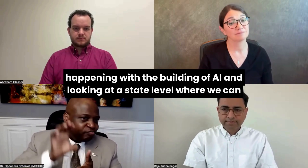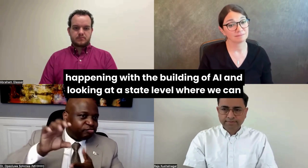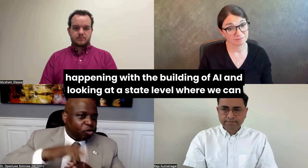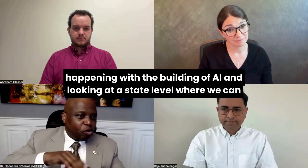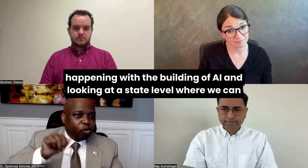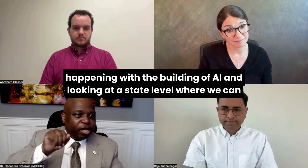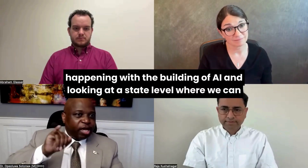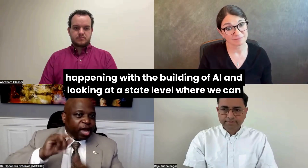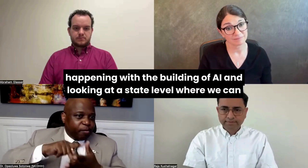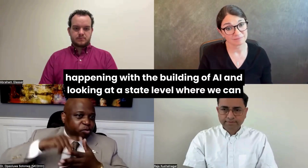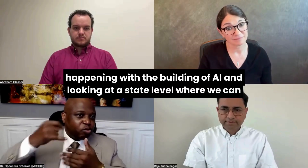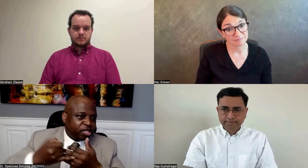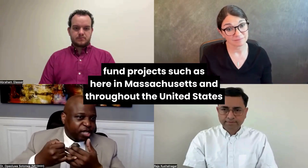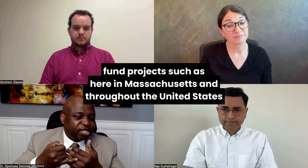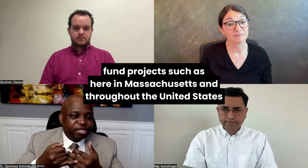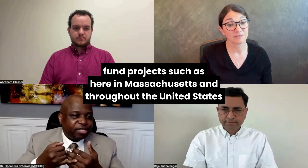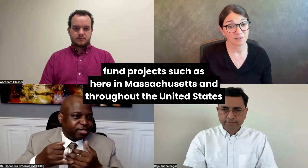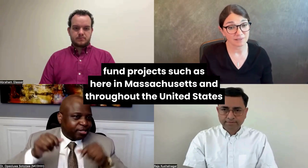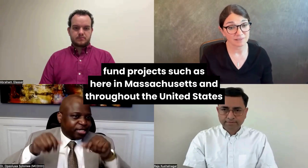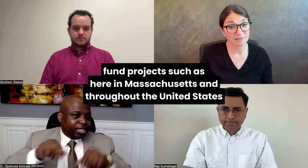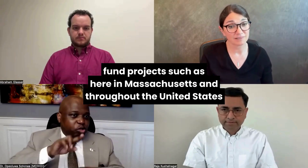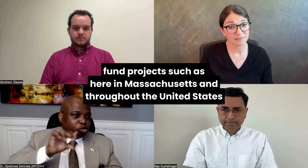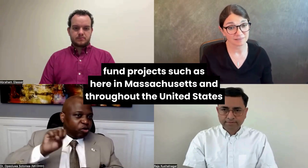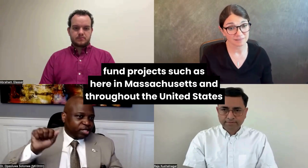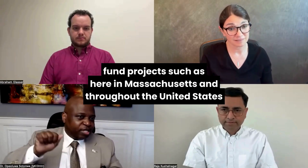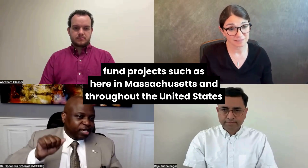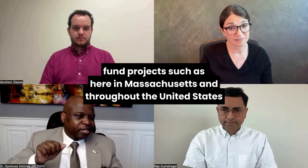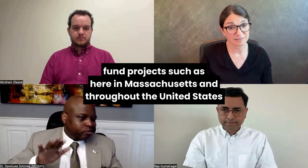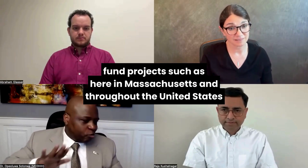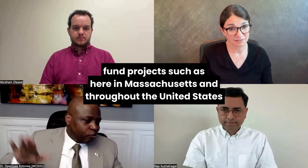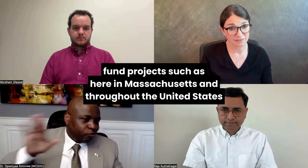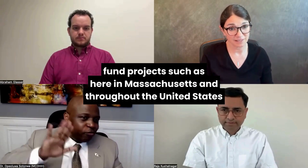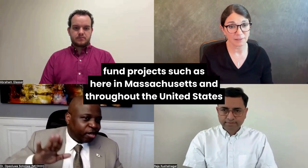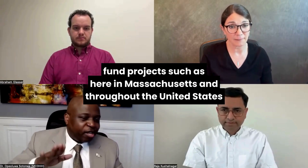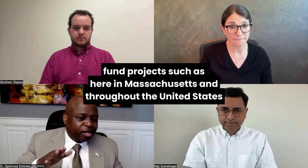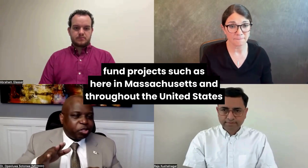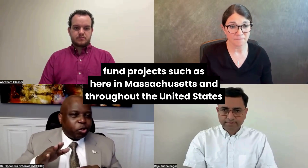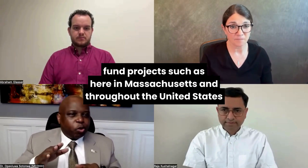fund projects such as here in Massachusetts and throughout the United States